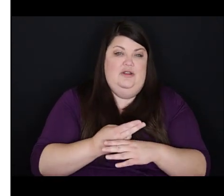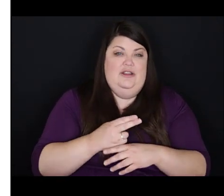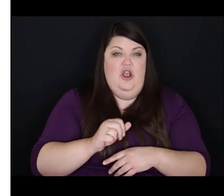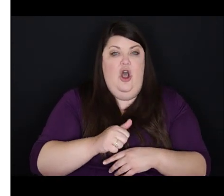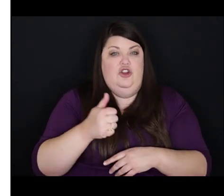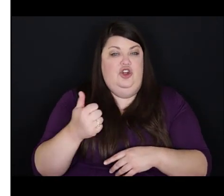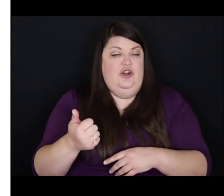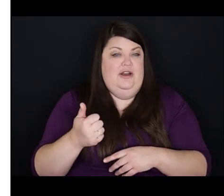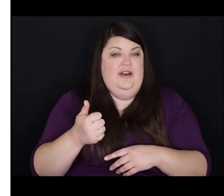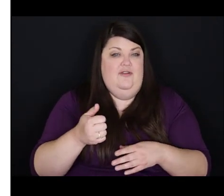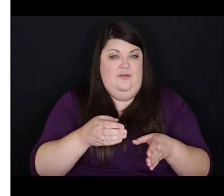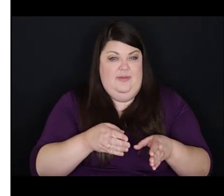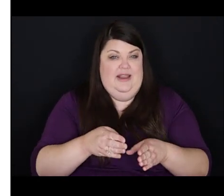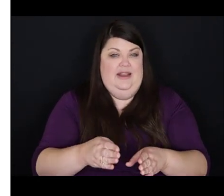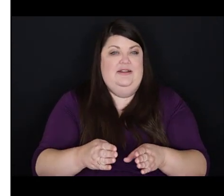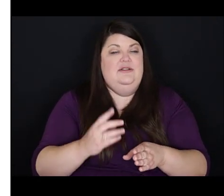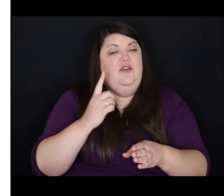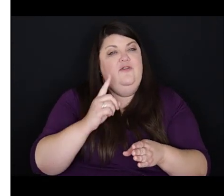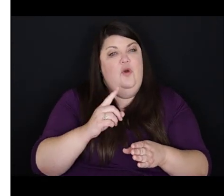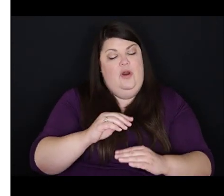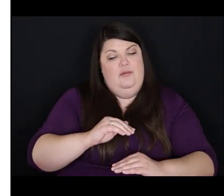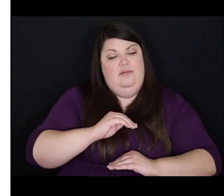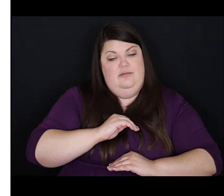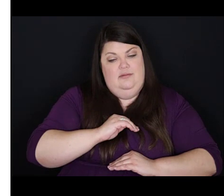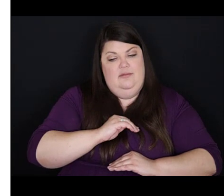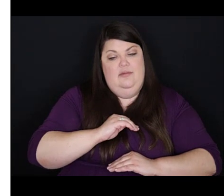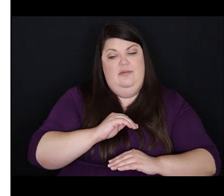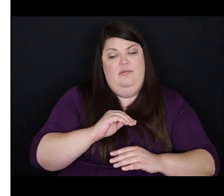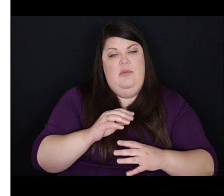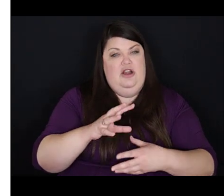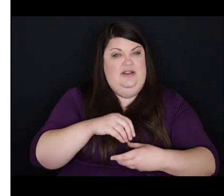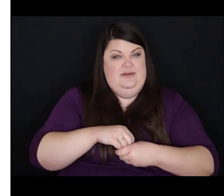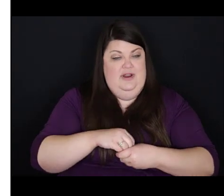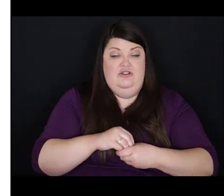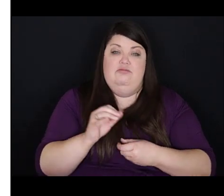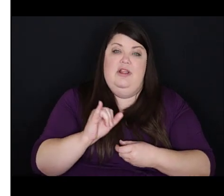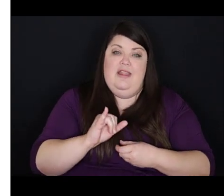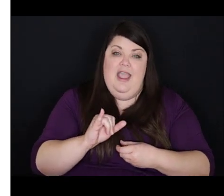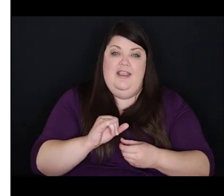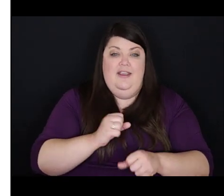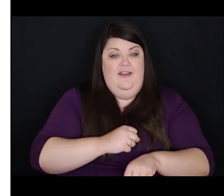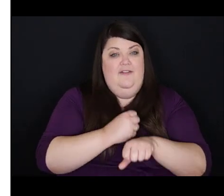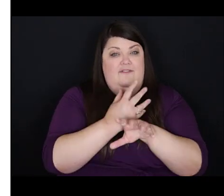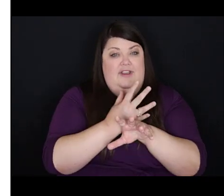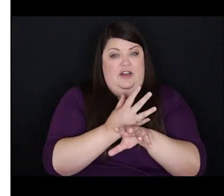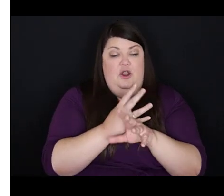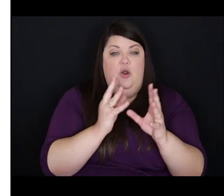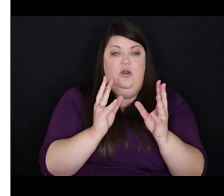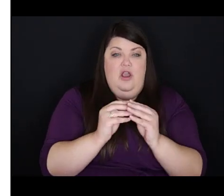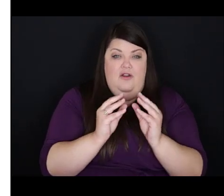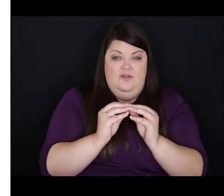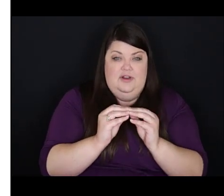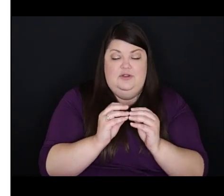means for meeting participation (such as video conferences and conference calls),